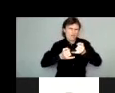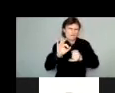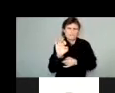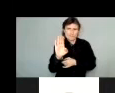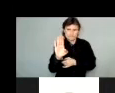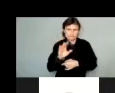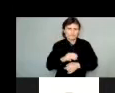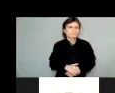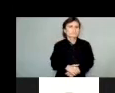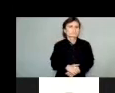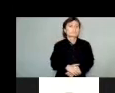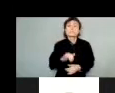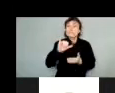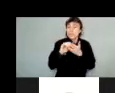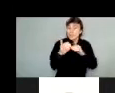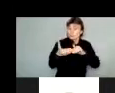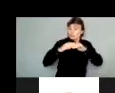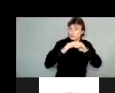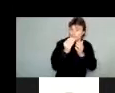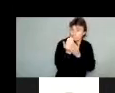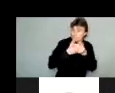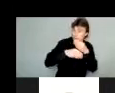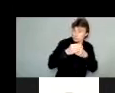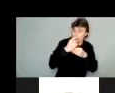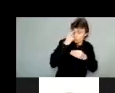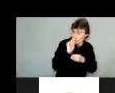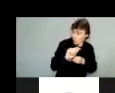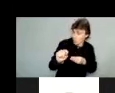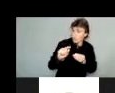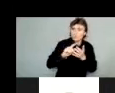This increase program is intended to specifically address those funding priority areas that